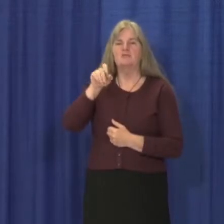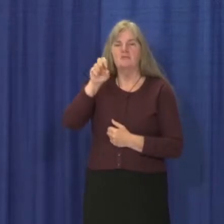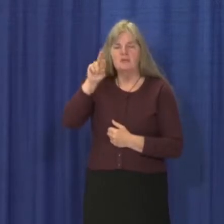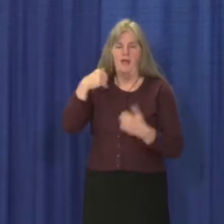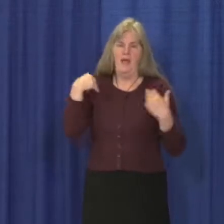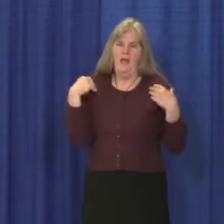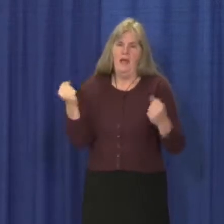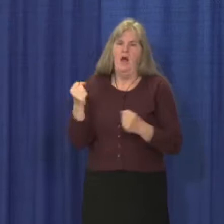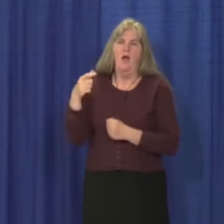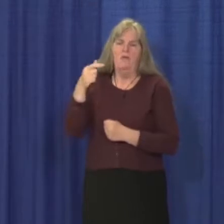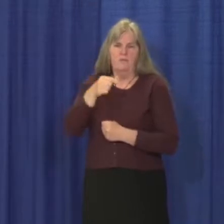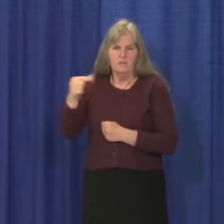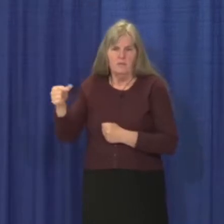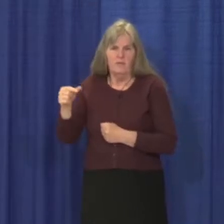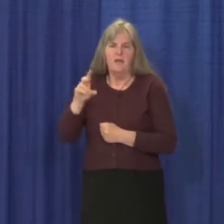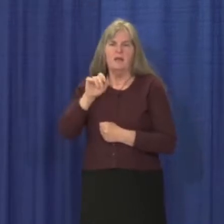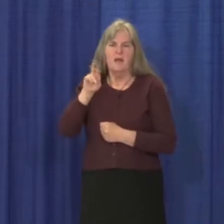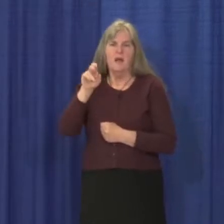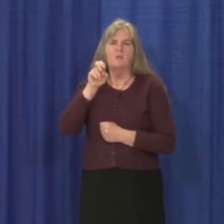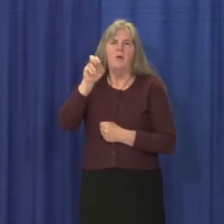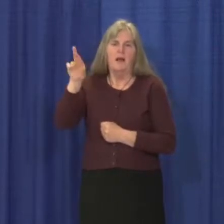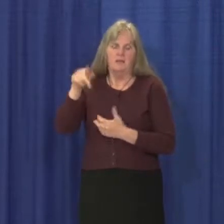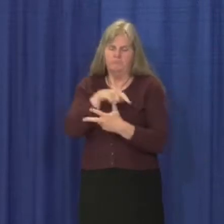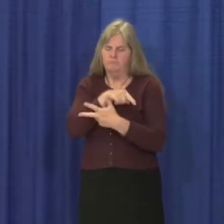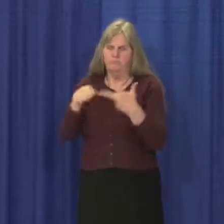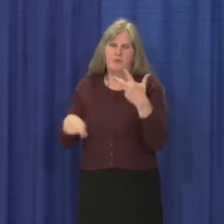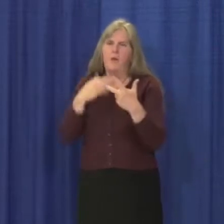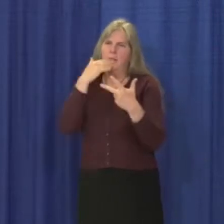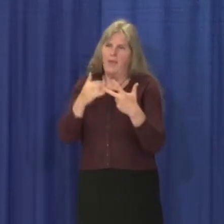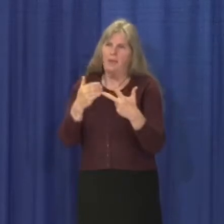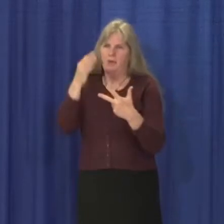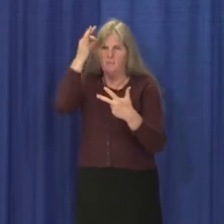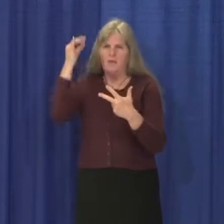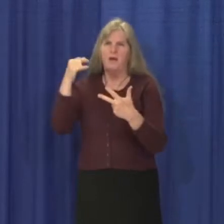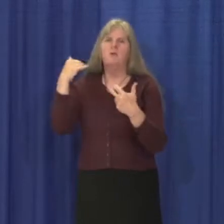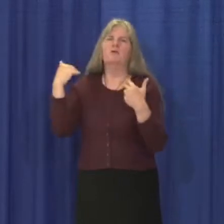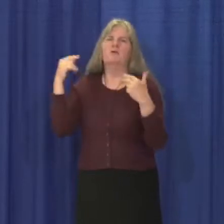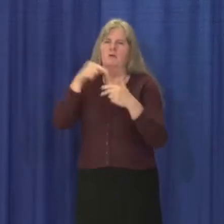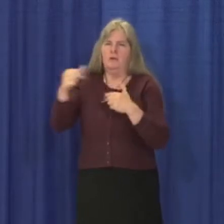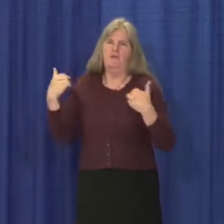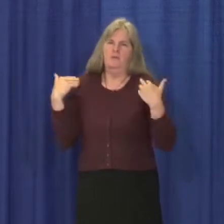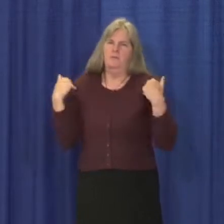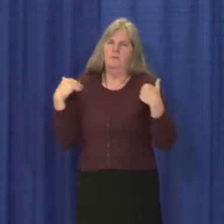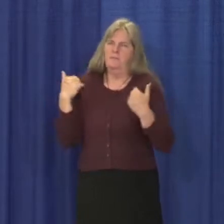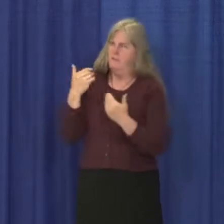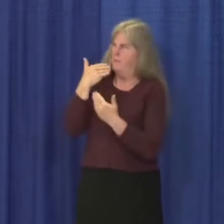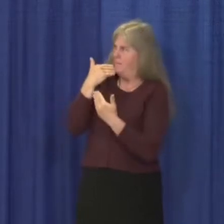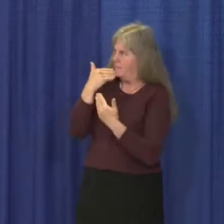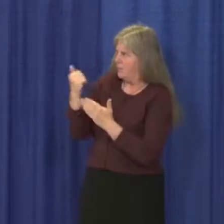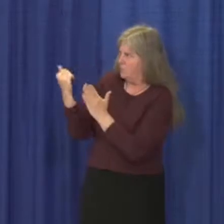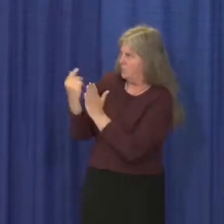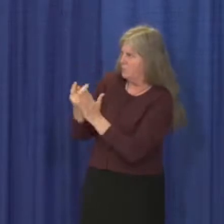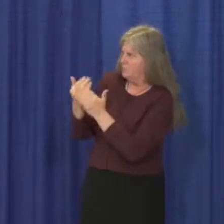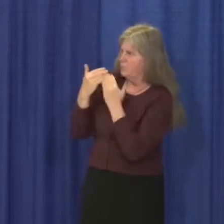Vandal for approving this request. I want to thank our provincial partners who have been providing